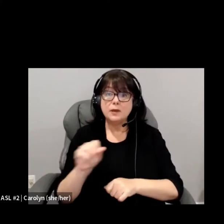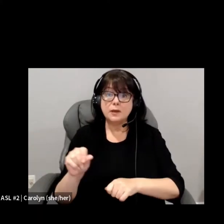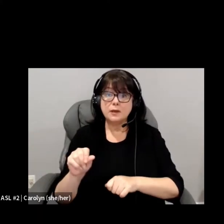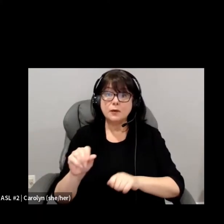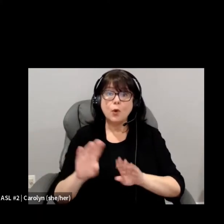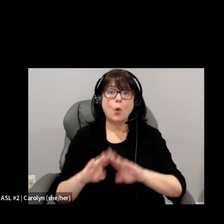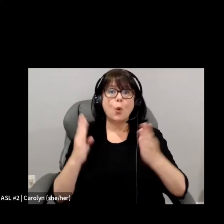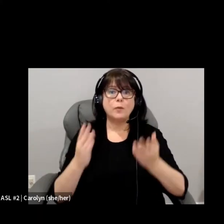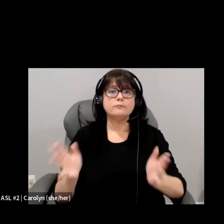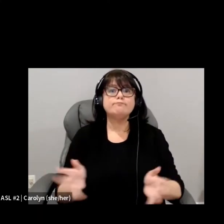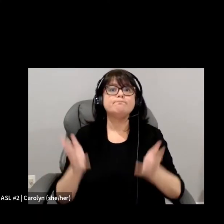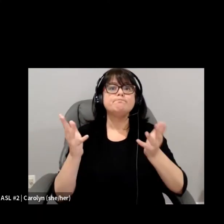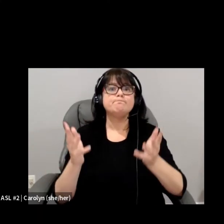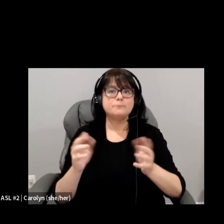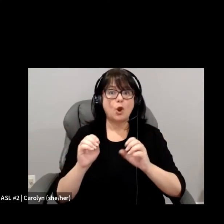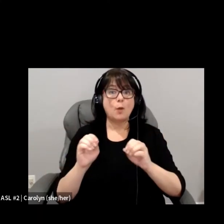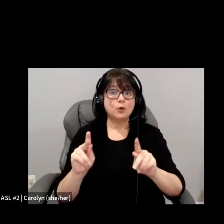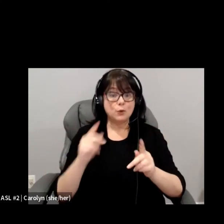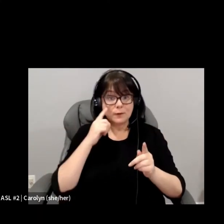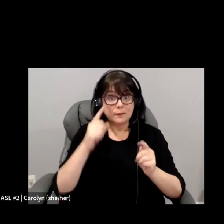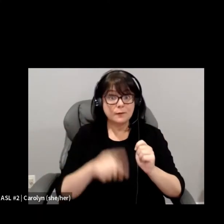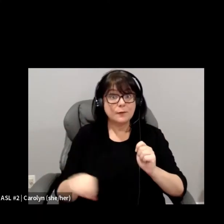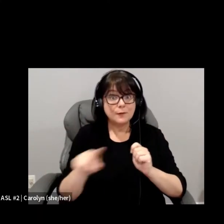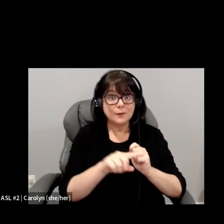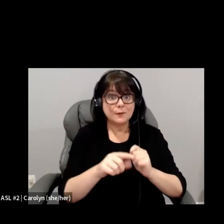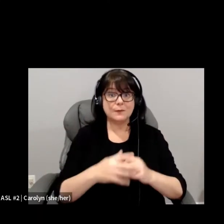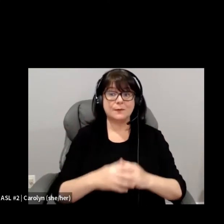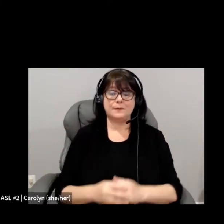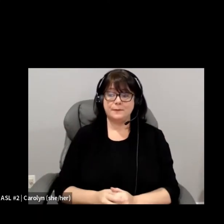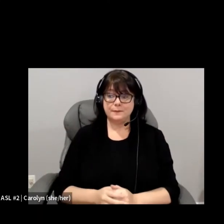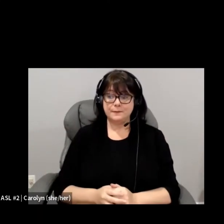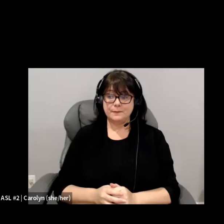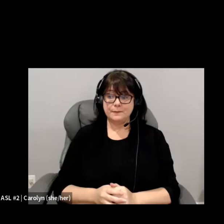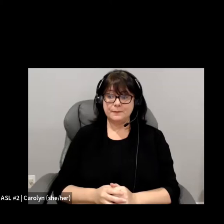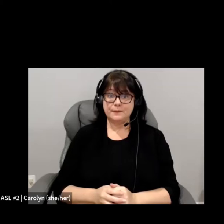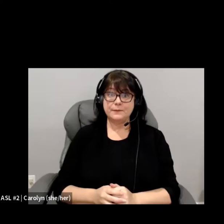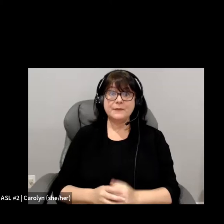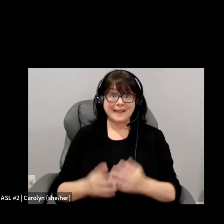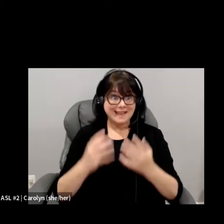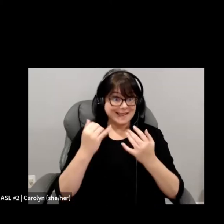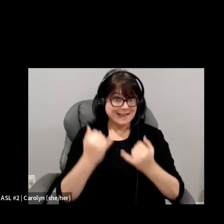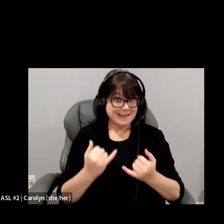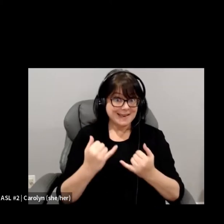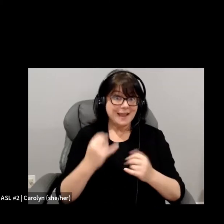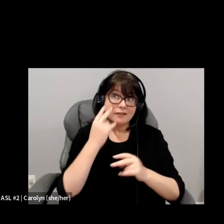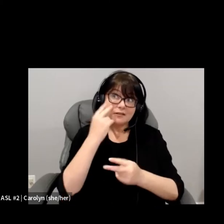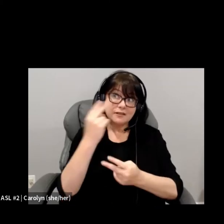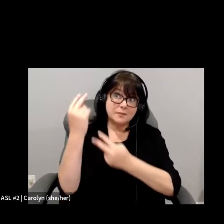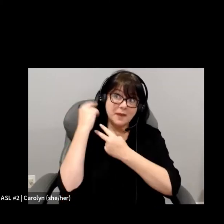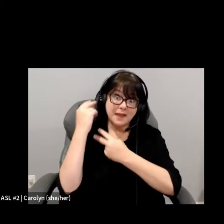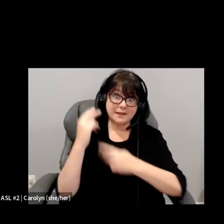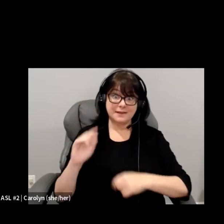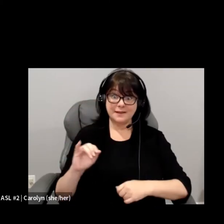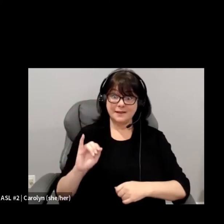THE QUESTION IS DID THE PROVINCE OF PROGRESS IN FACT MATERIALIZE?